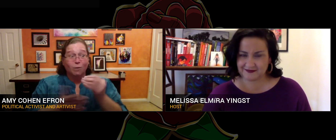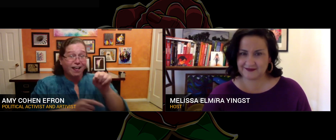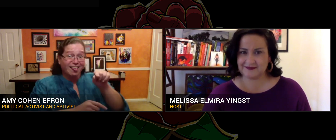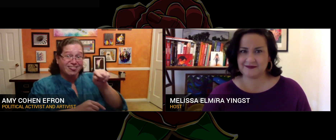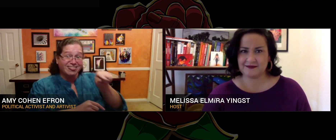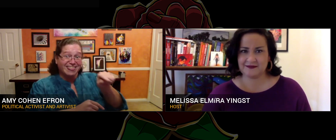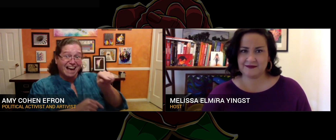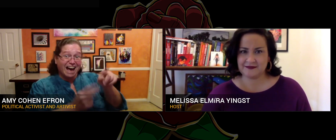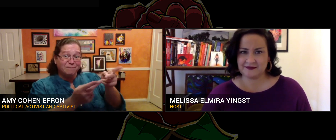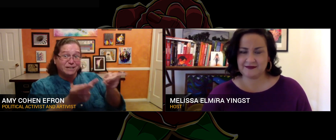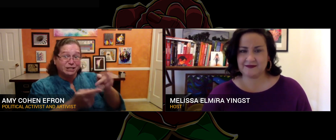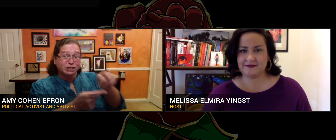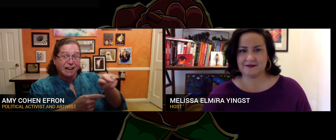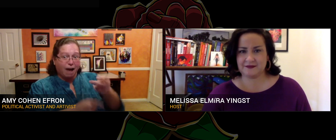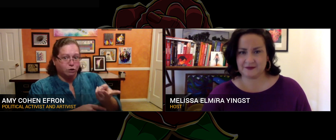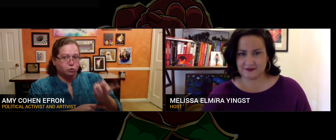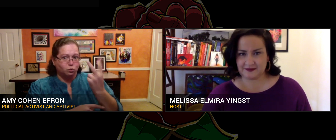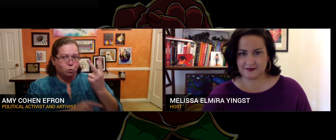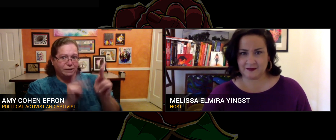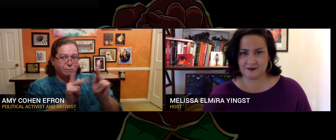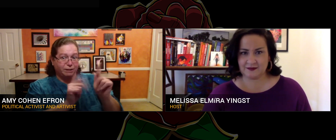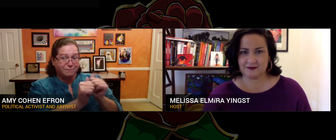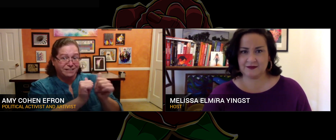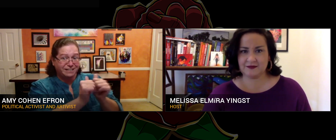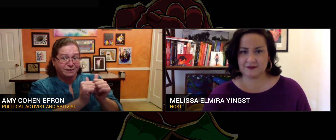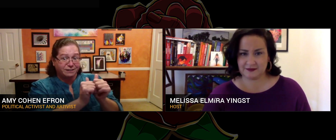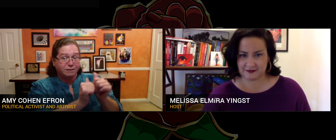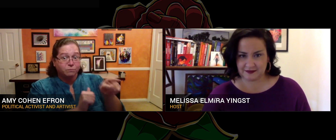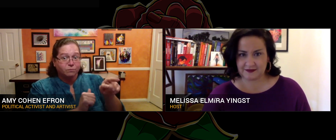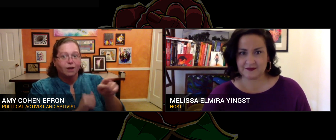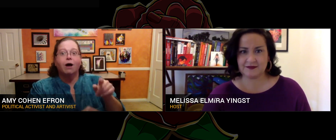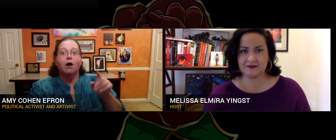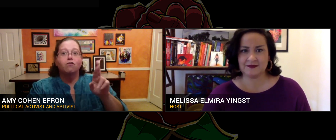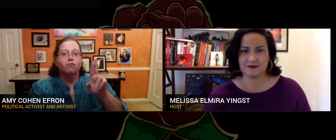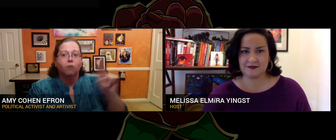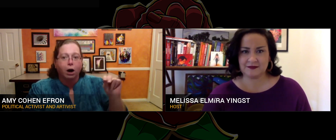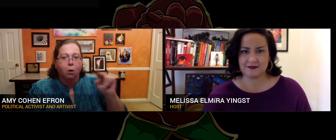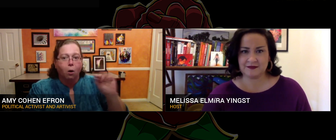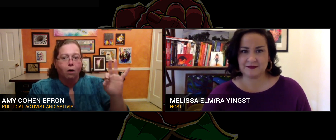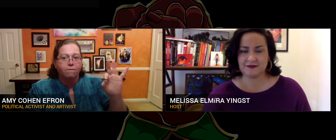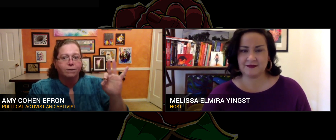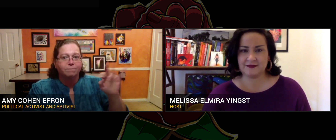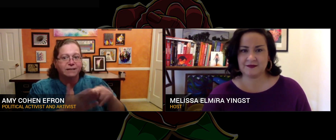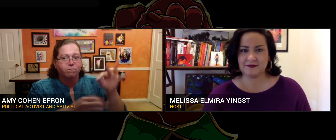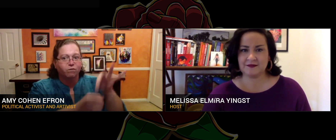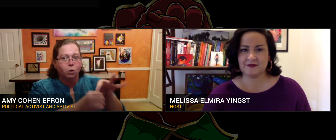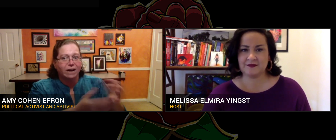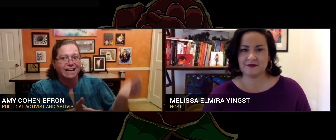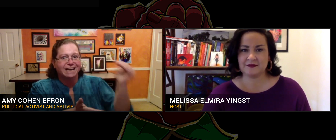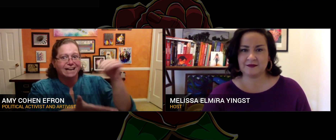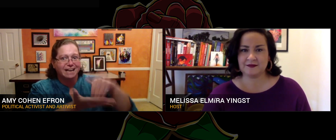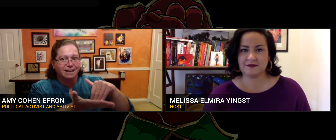So, that SOS position has two people competing for the seat will have a runoff, meaning there